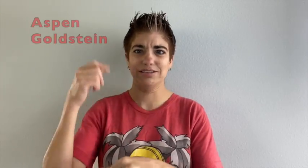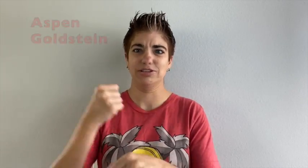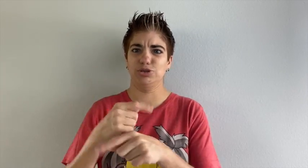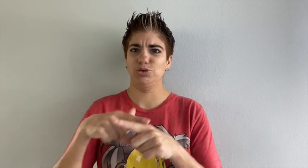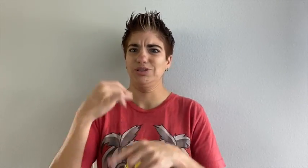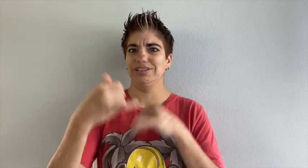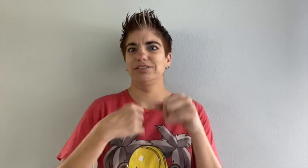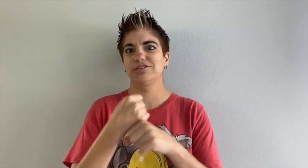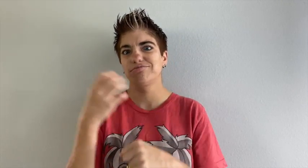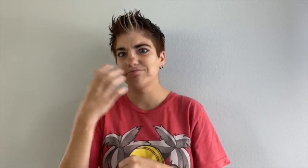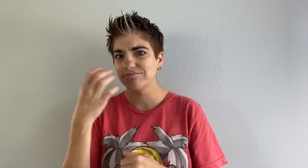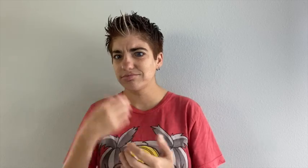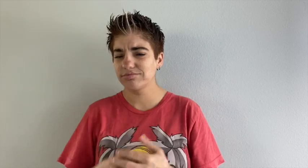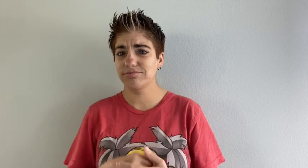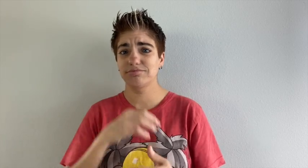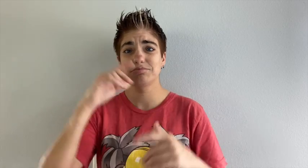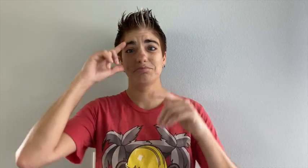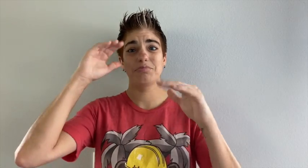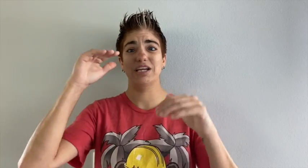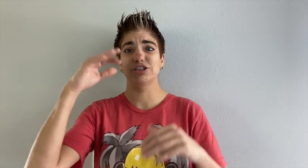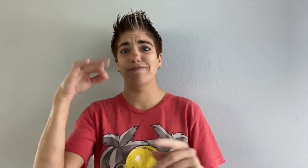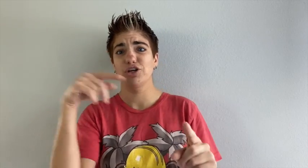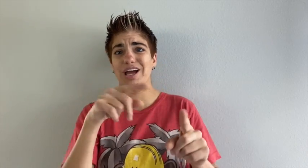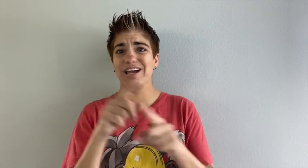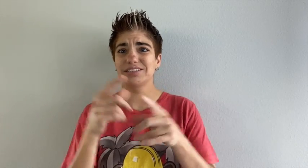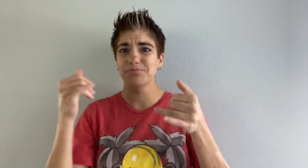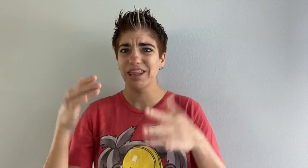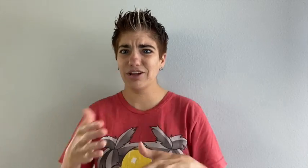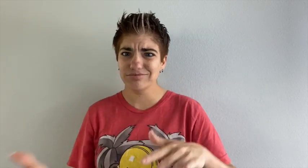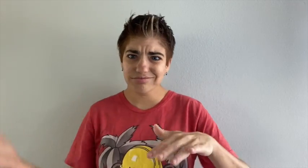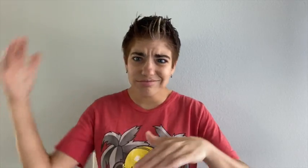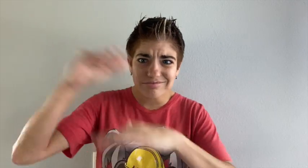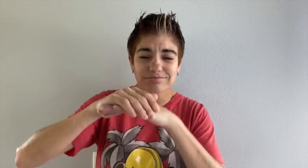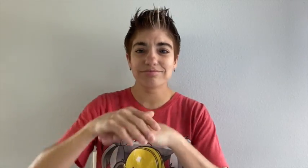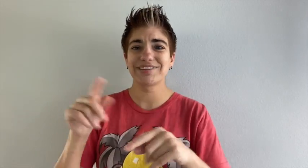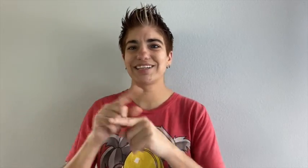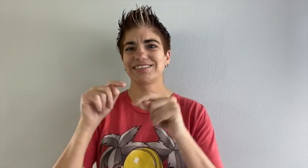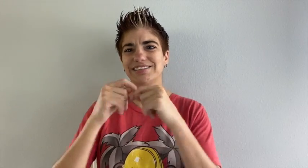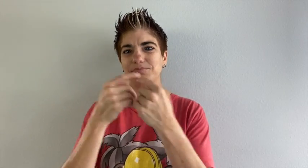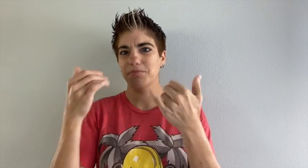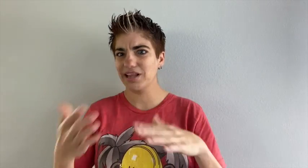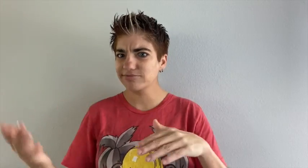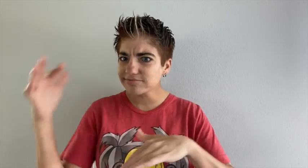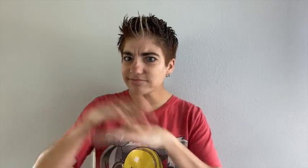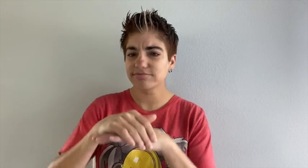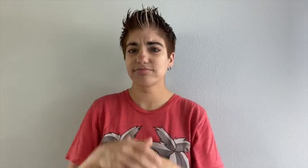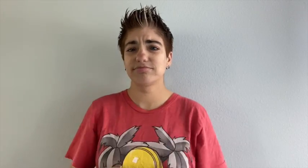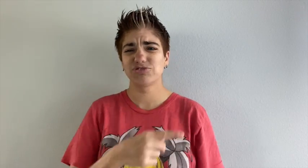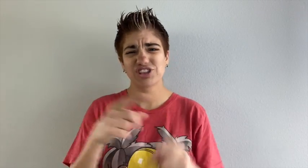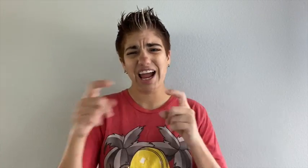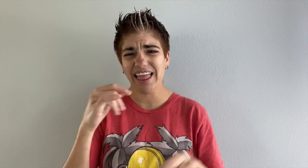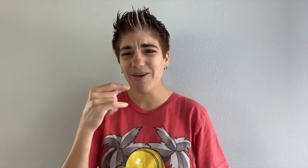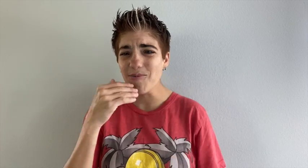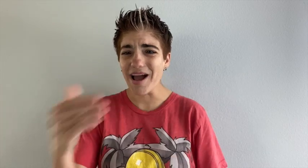role shifted greatly as opposed to last year and her expectations as a player increased as a student increase